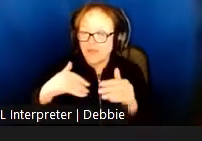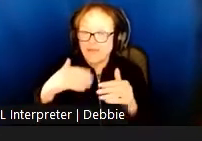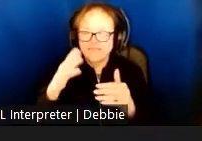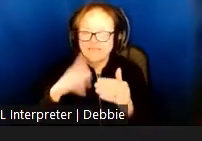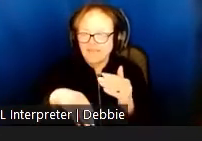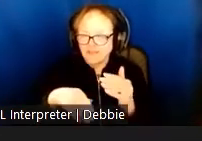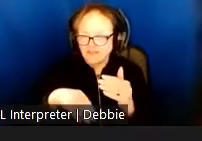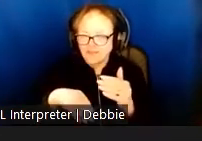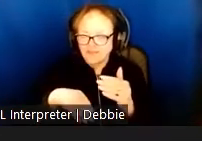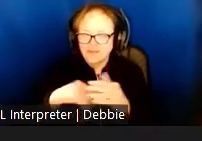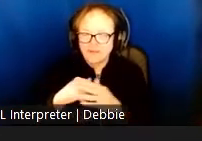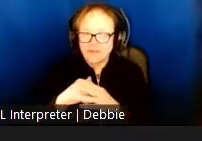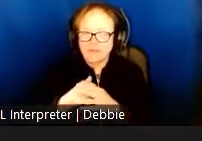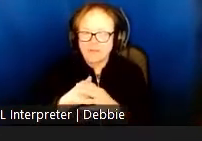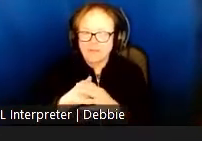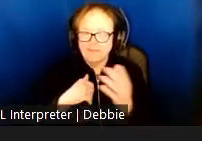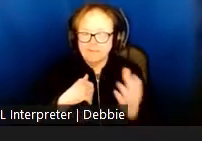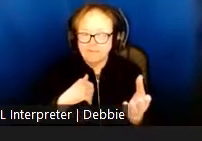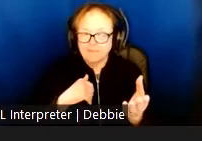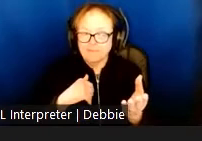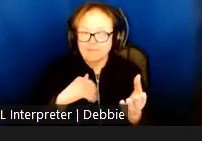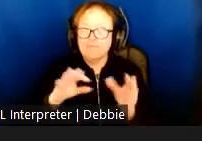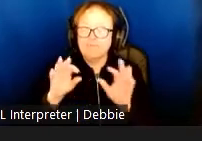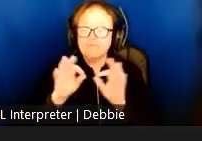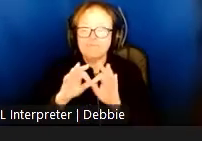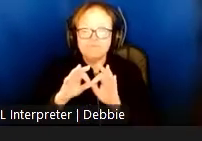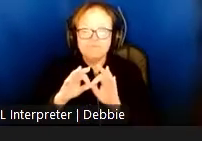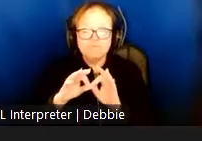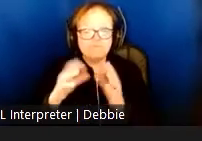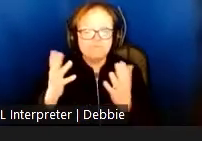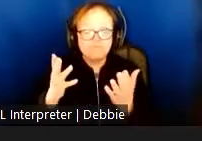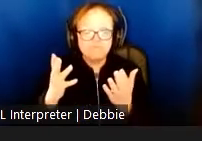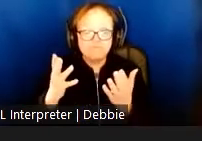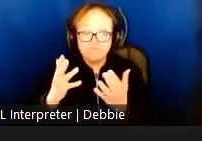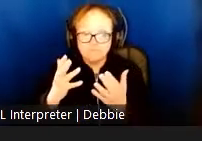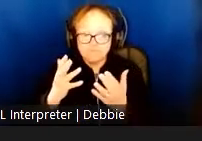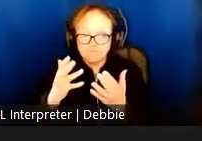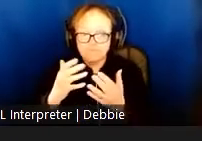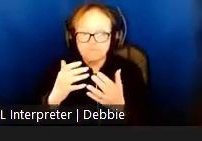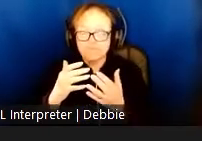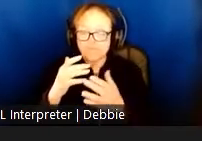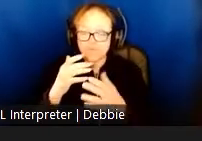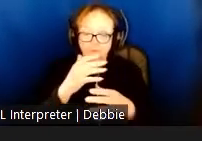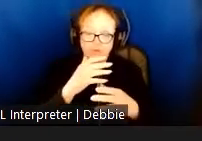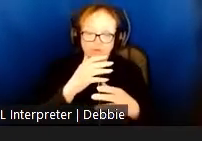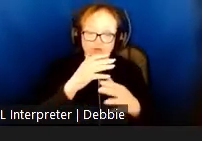It’s important to note that when you initially create your application, you must click the